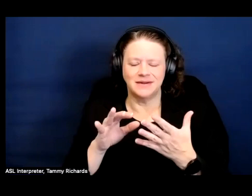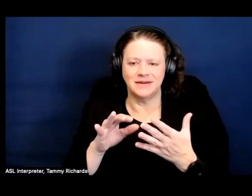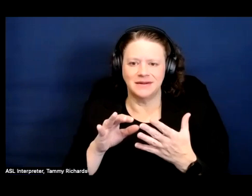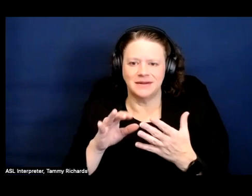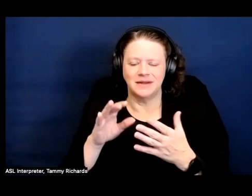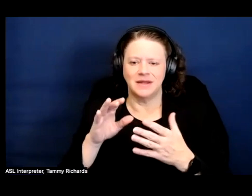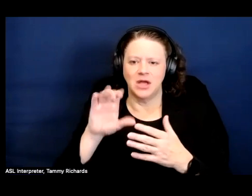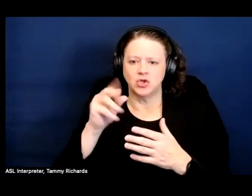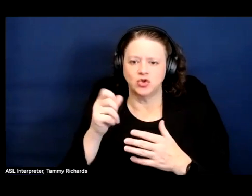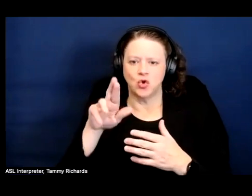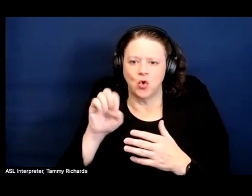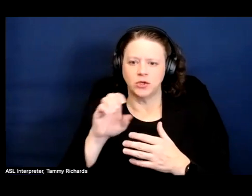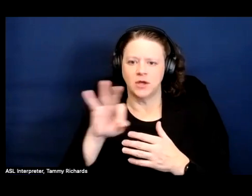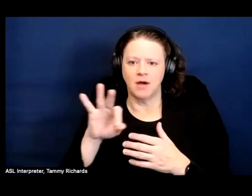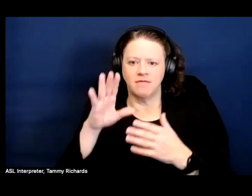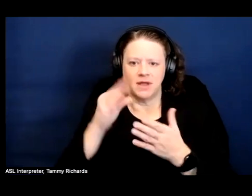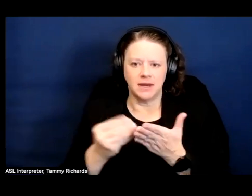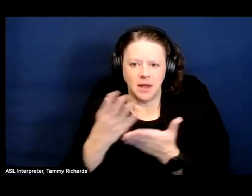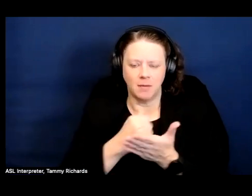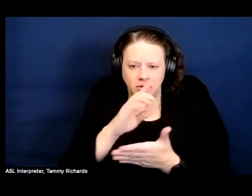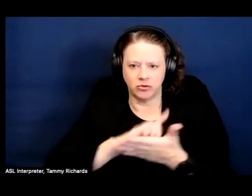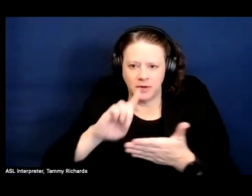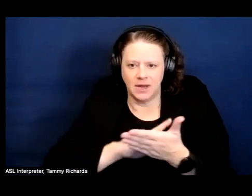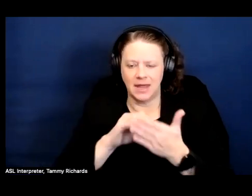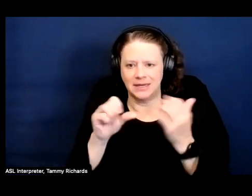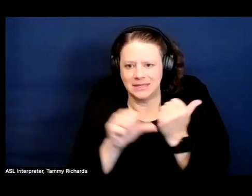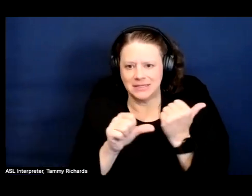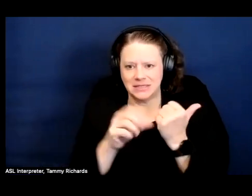actually, three times the contract rent, they're probably not qualified for the Section 8 program.